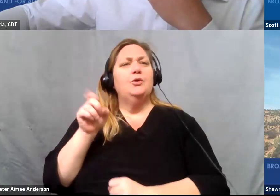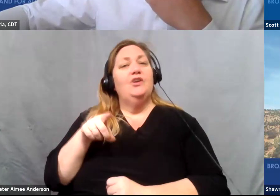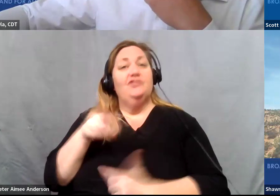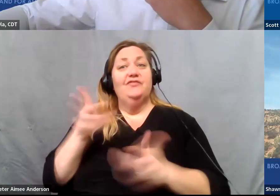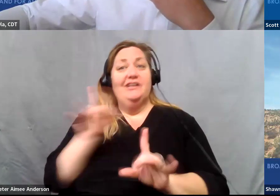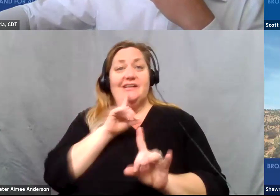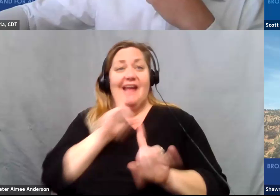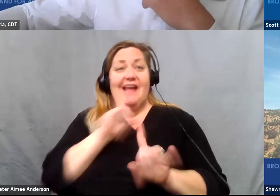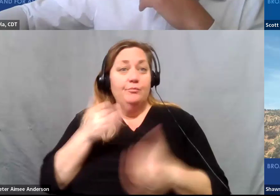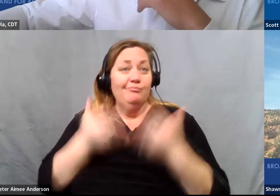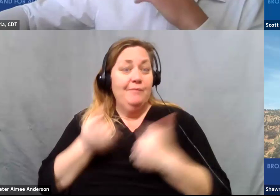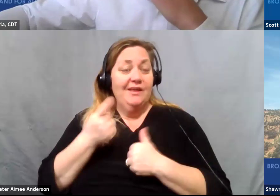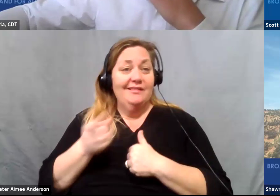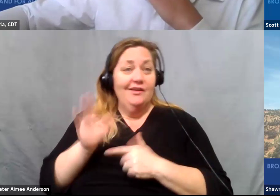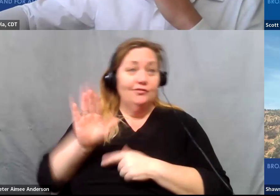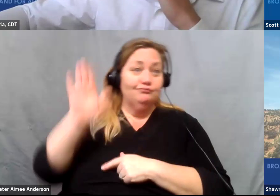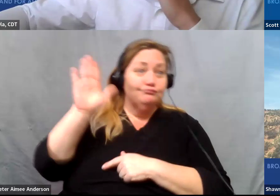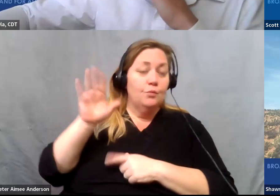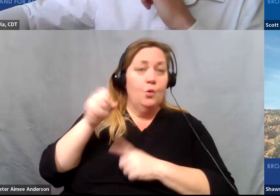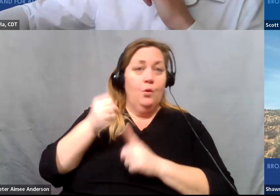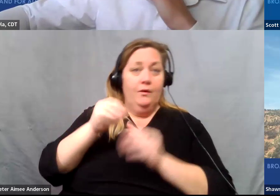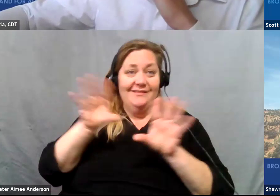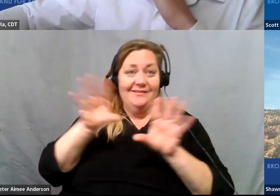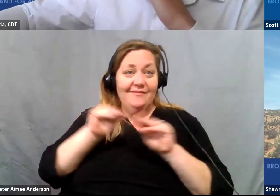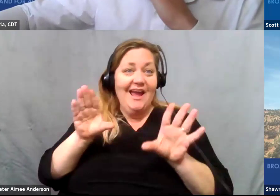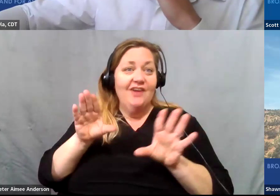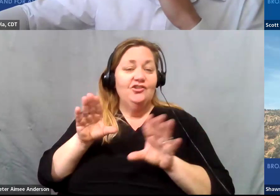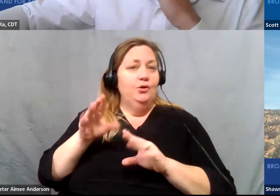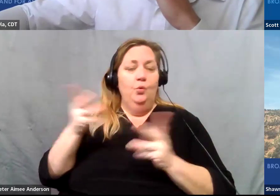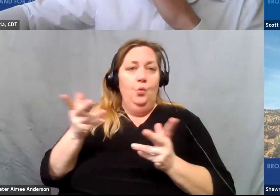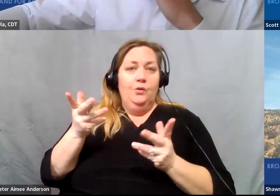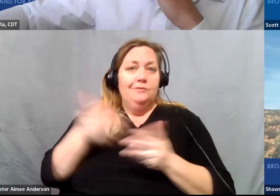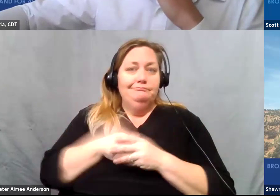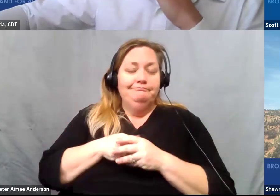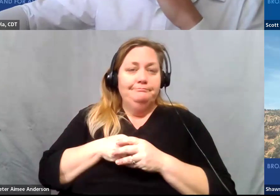but maybe there's a reiteration Shawn or Scott that can be done about went to it, when does